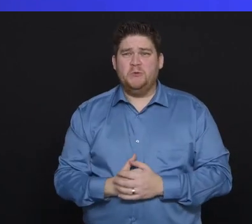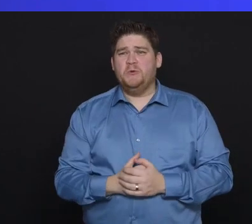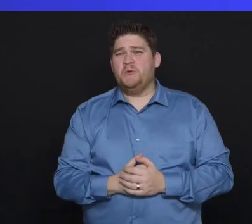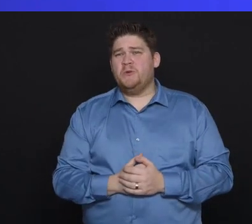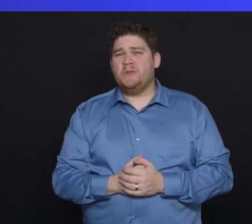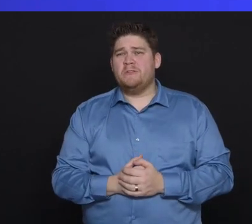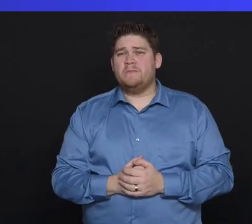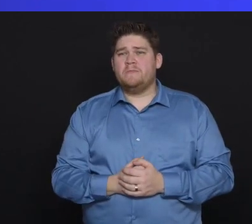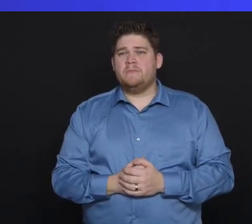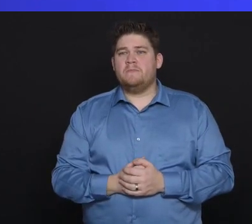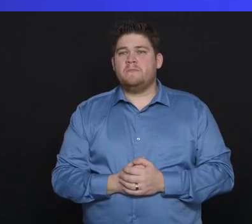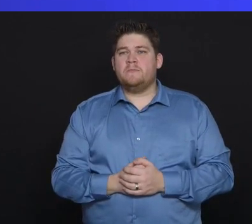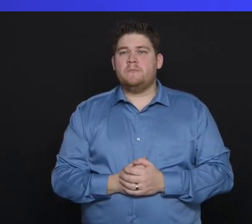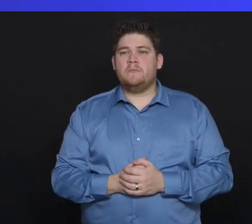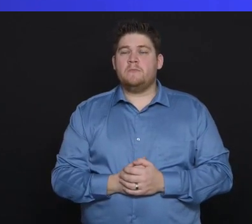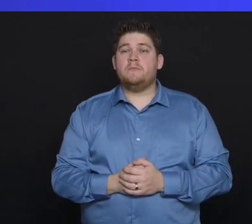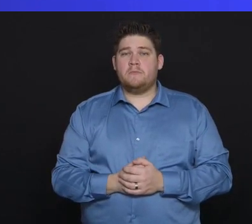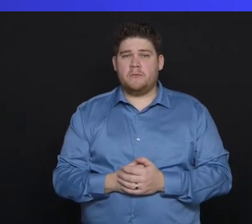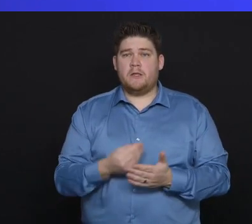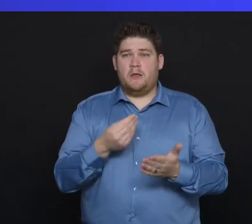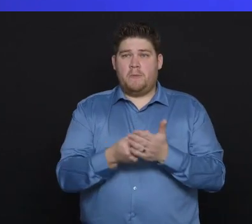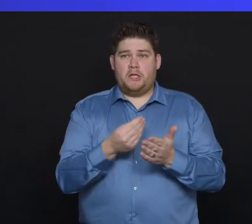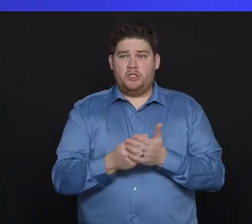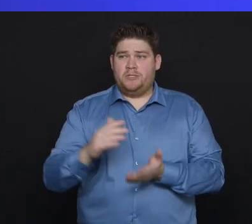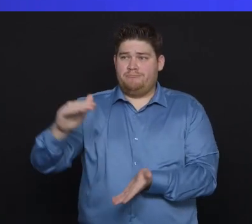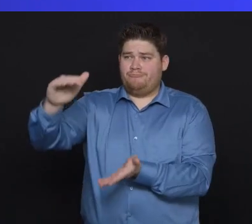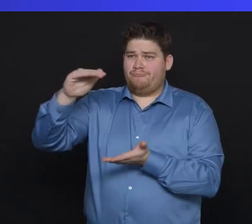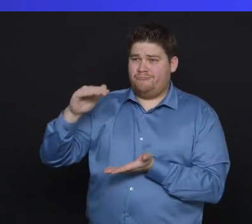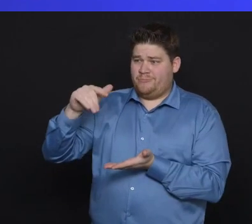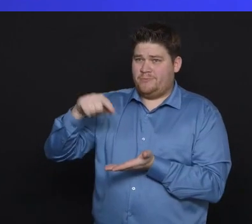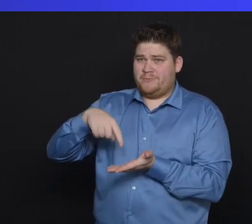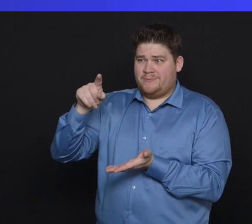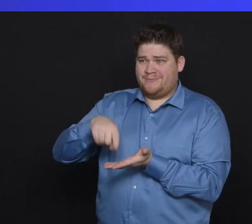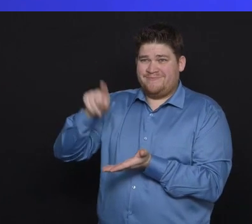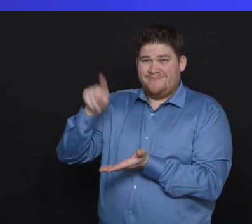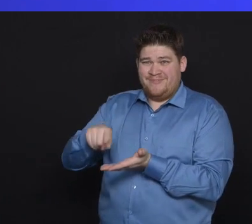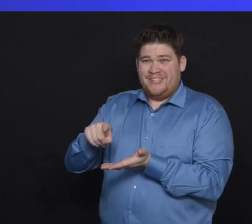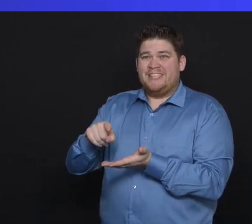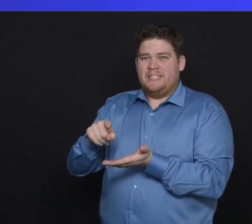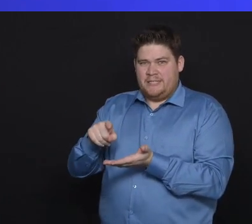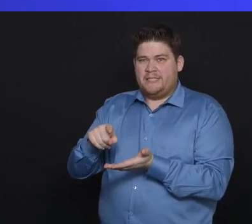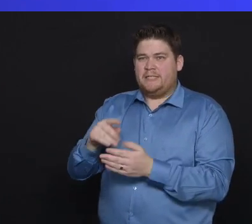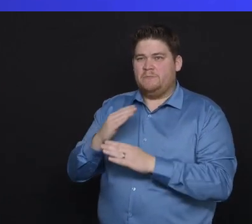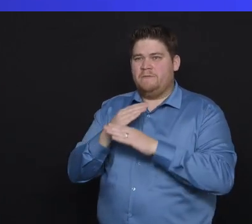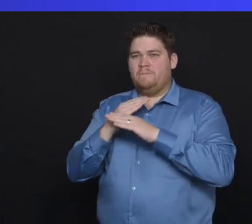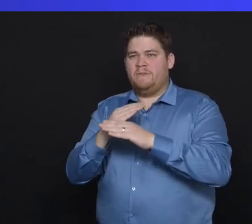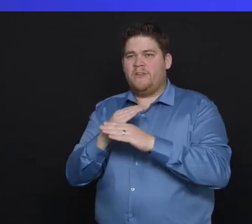whittle away at prevention. And we've seen that happen in many, many cases.